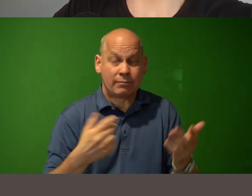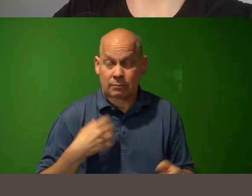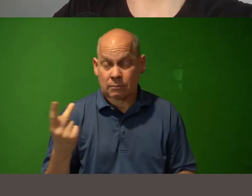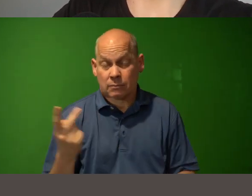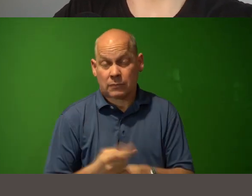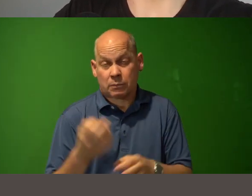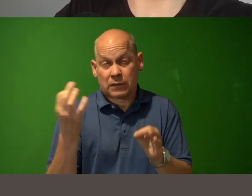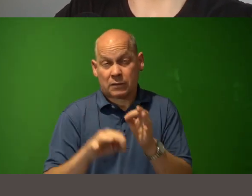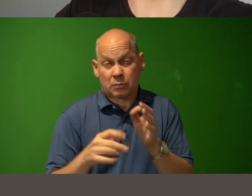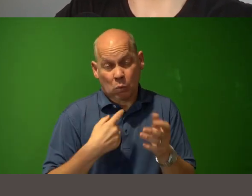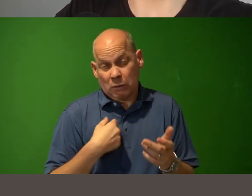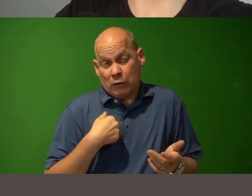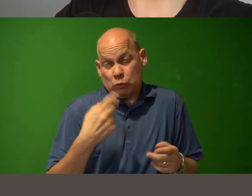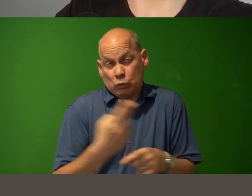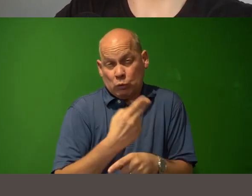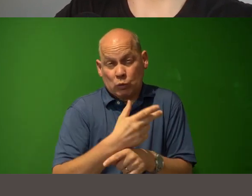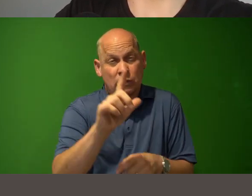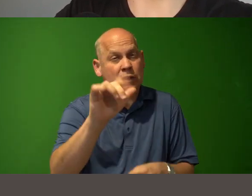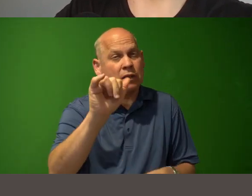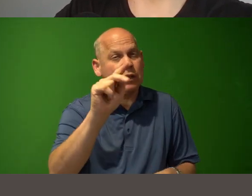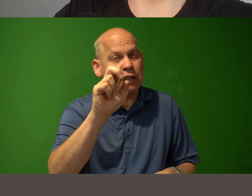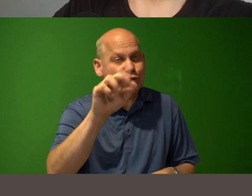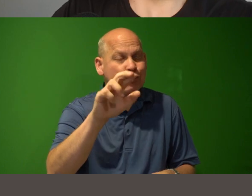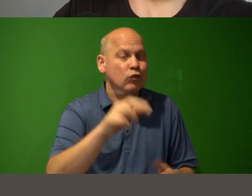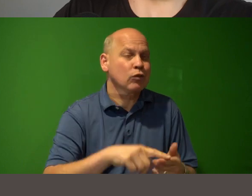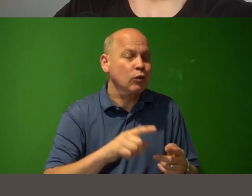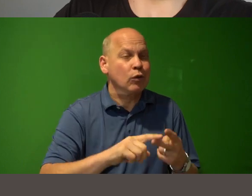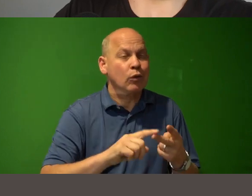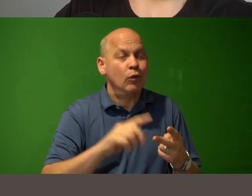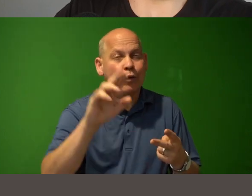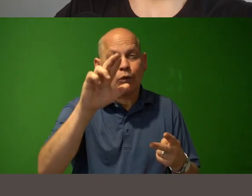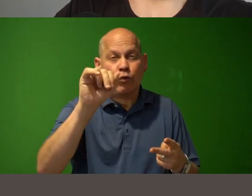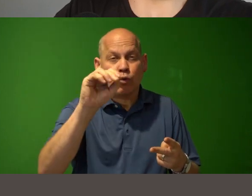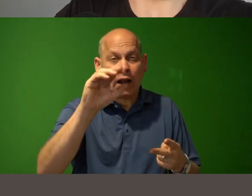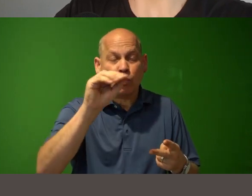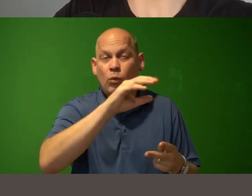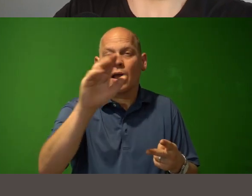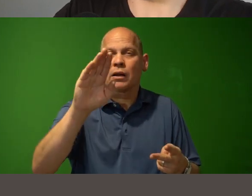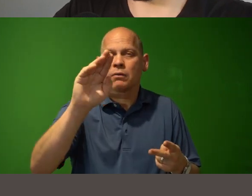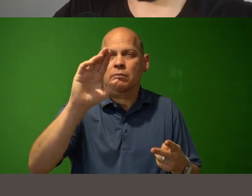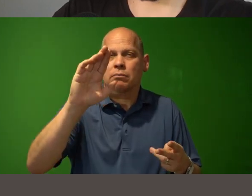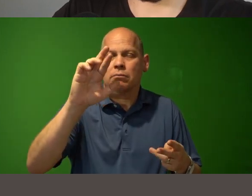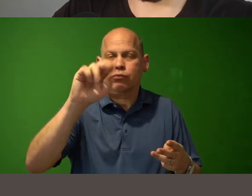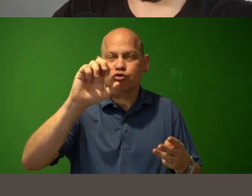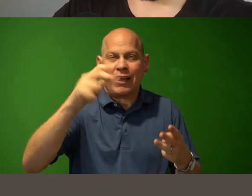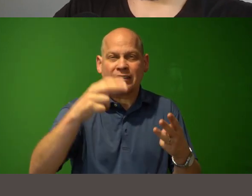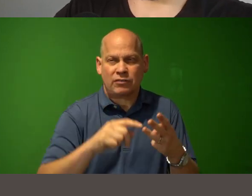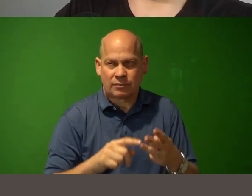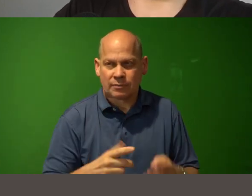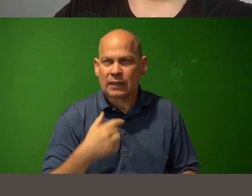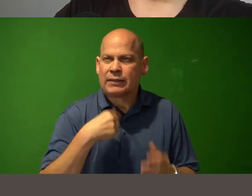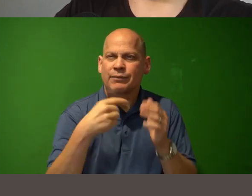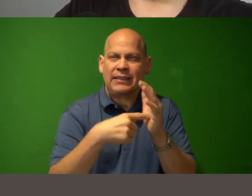And the ones I usually go with are linear, radial, and branching. I'll give you examples here. Linear.